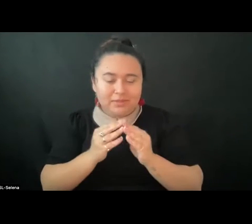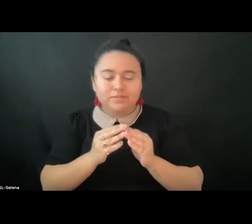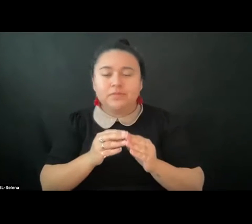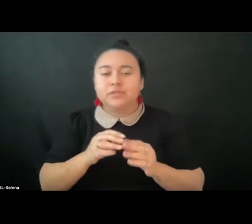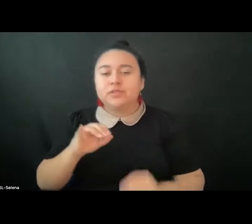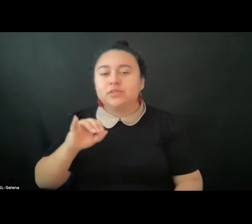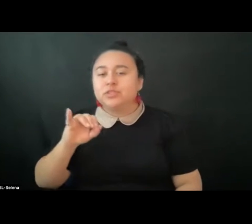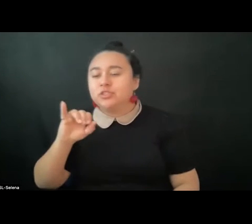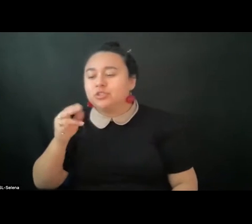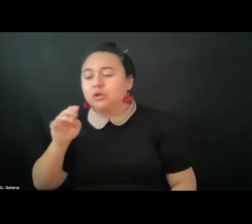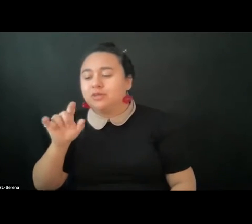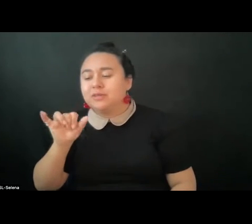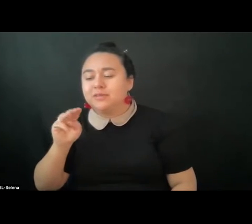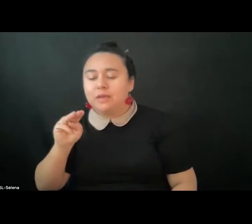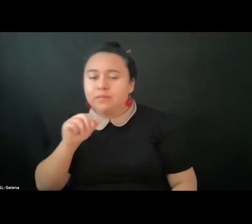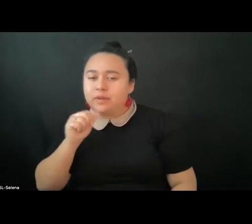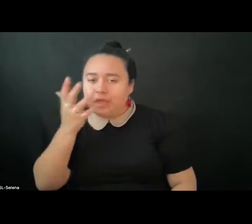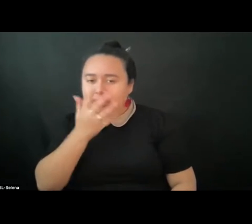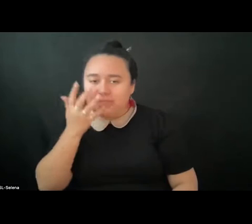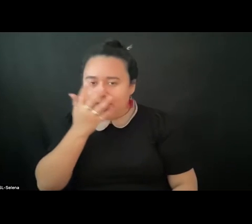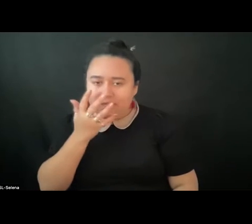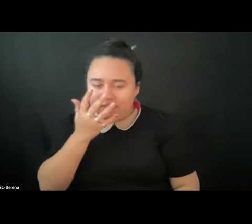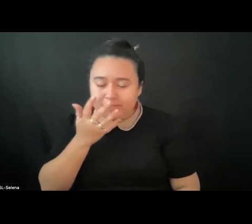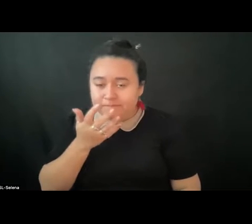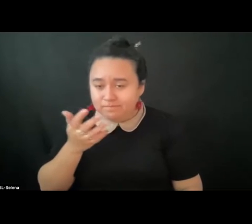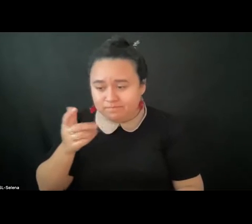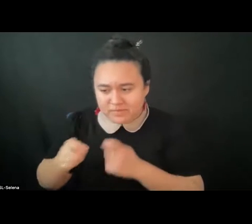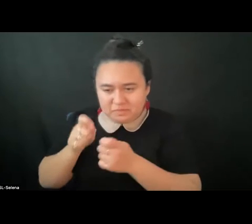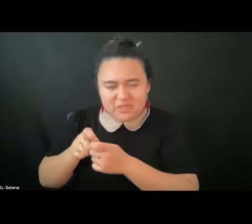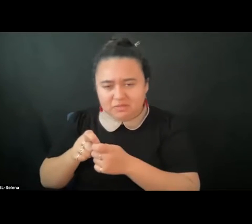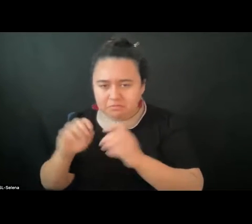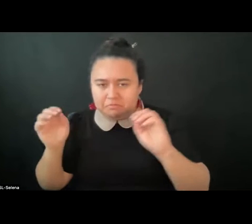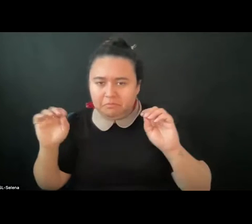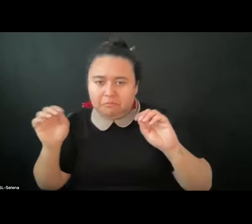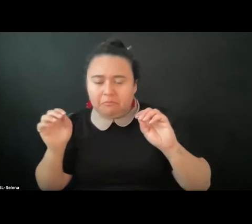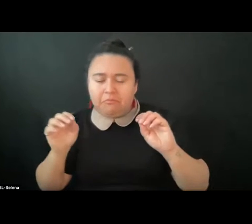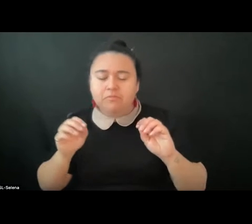mind as we go through the webinar is journalistic is not an aesthetic.